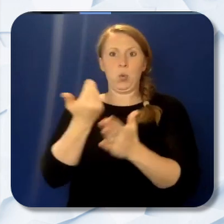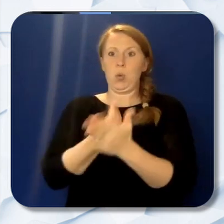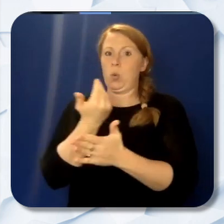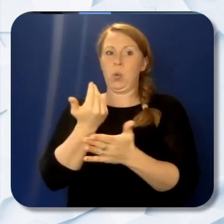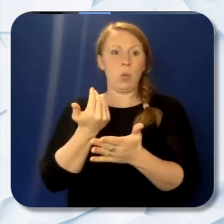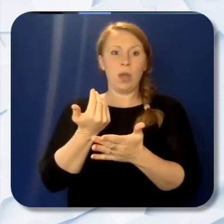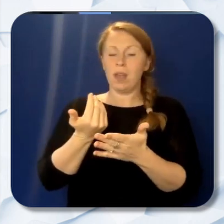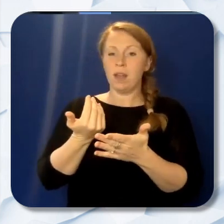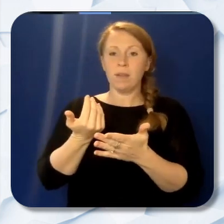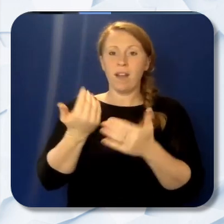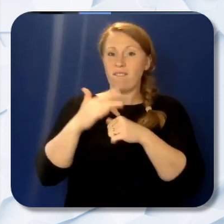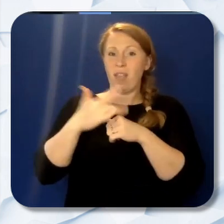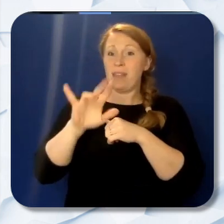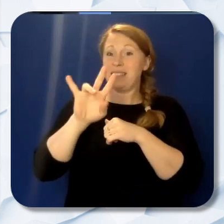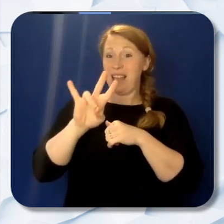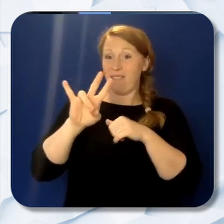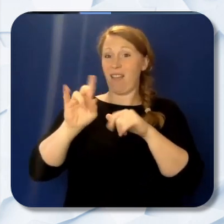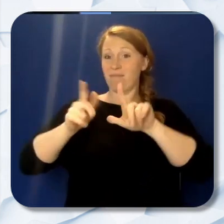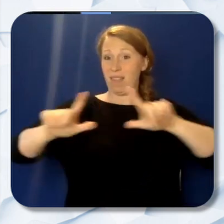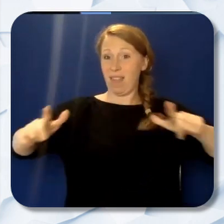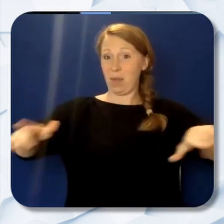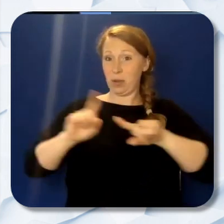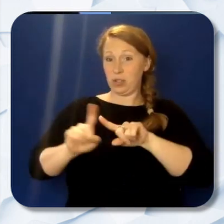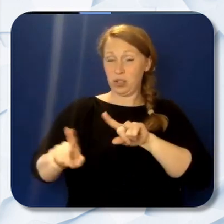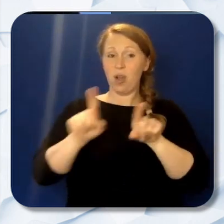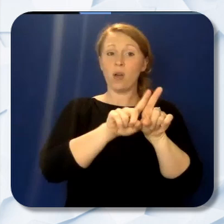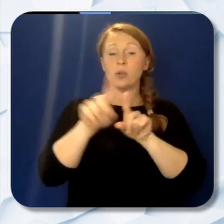available in seven languages, and we also have some social media posts